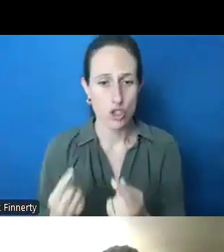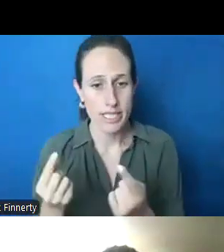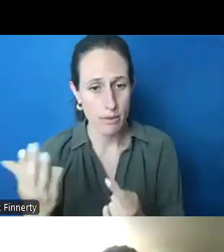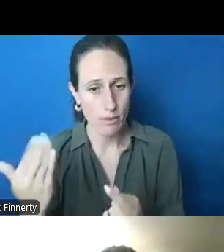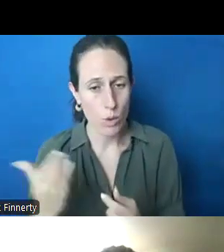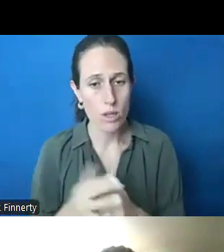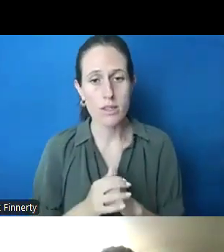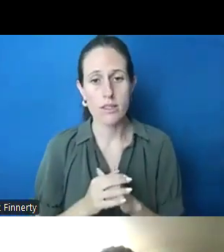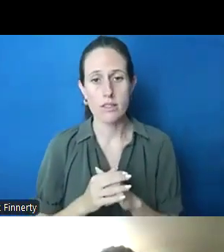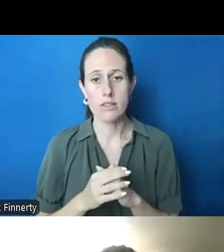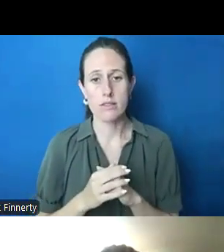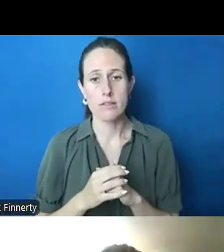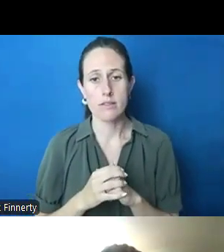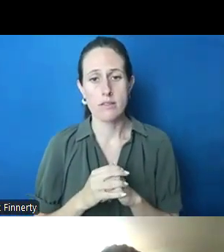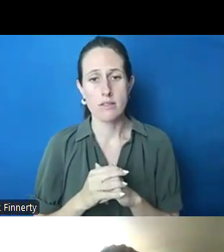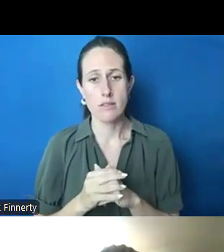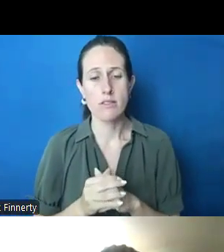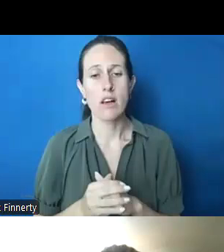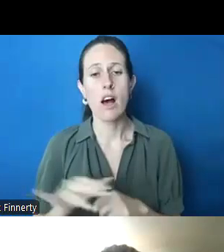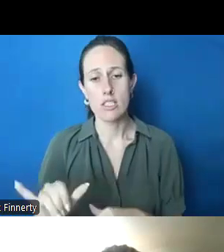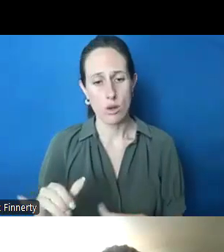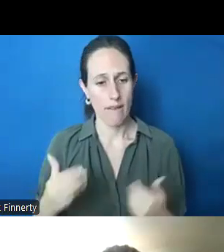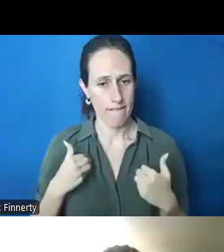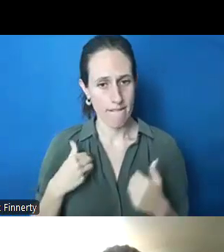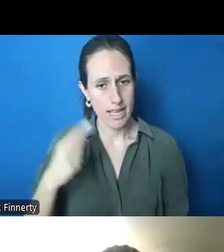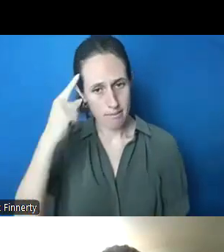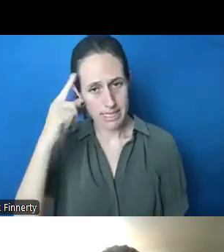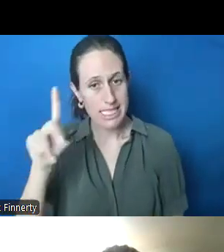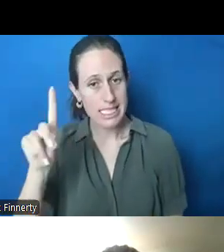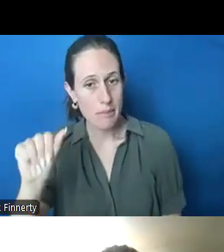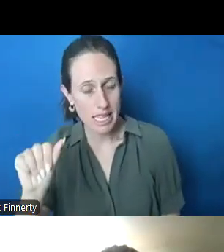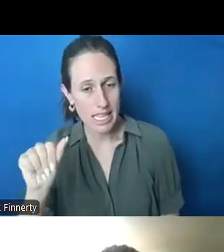injury survivor and I have mental disabilities as well,